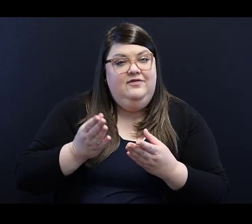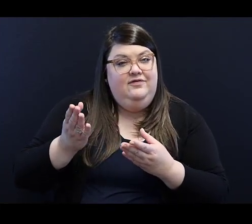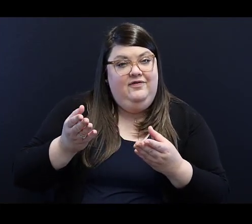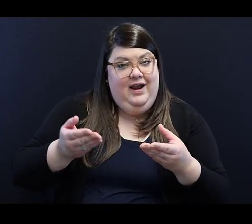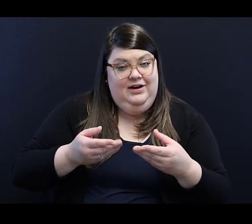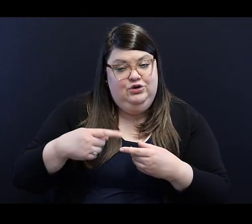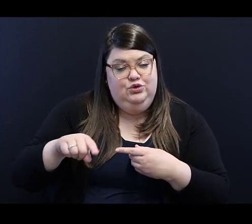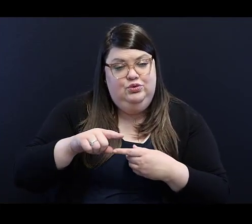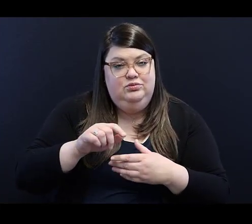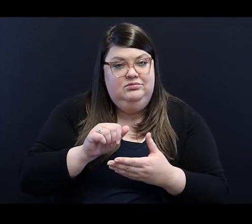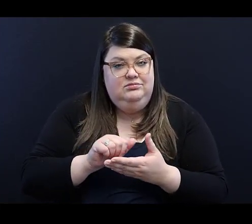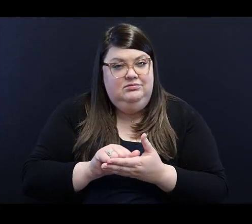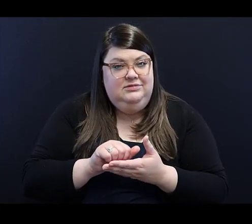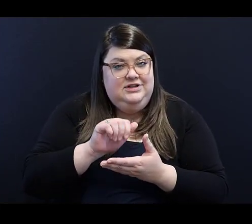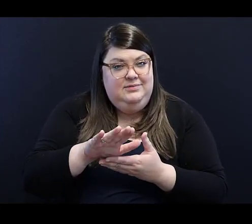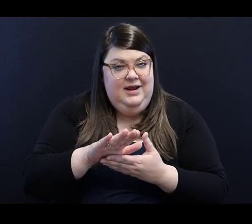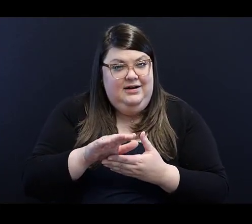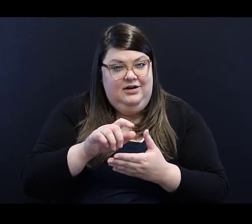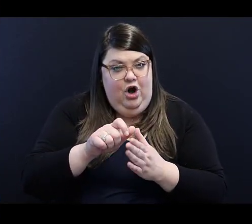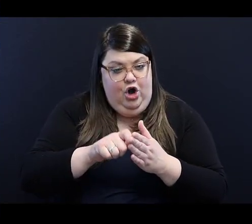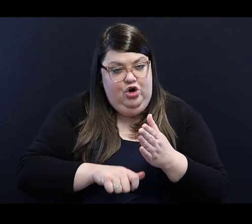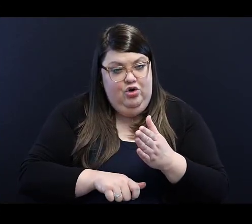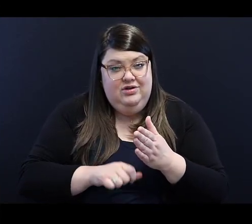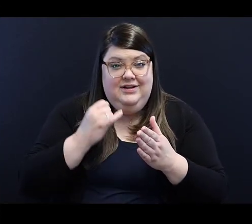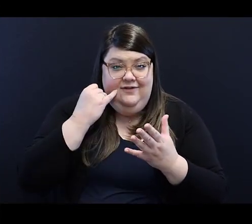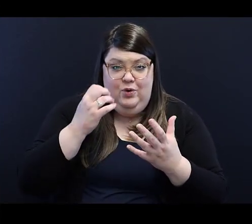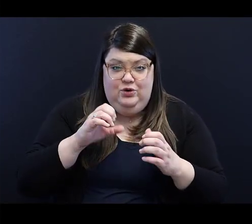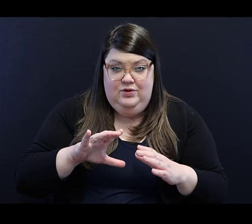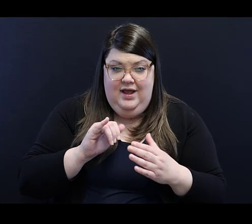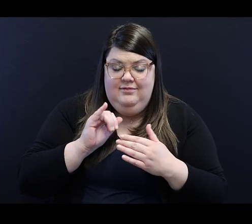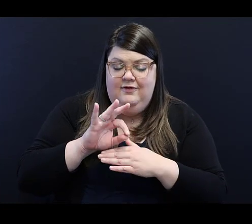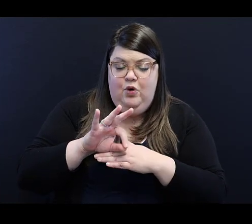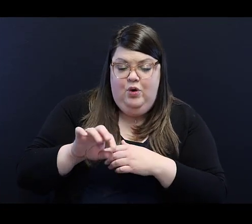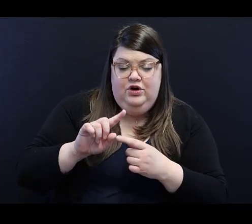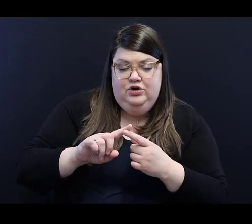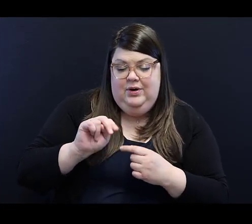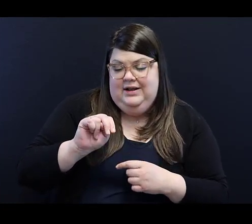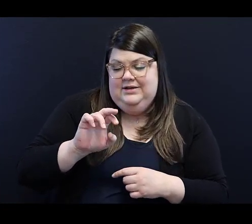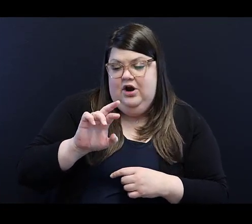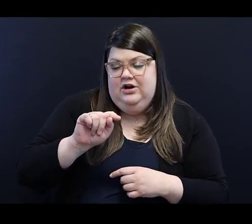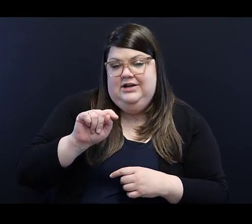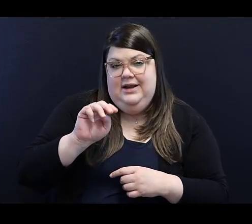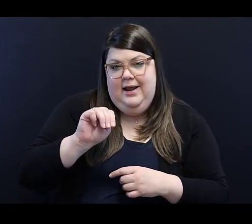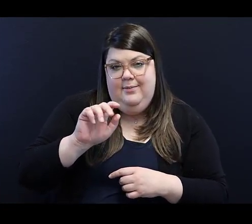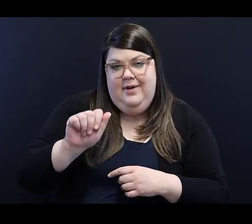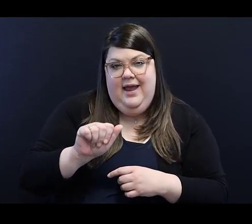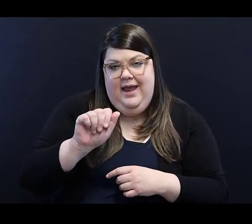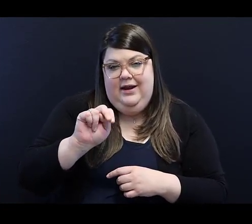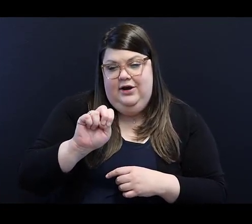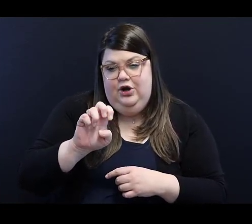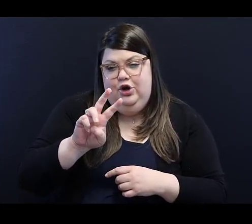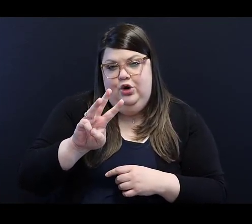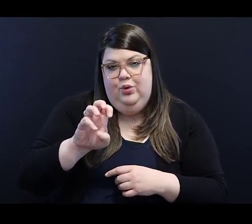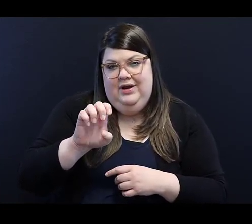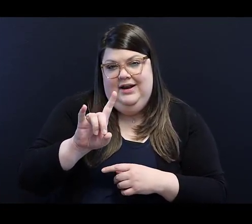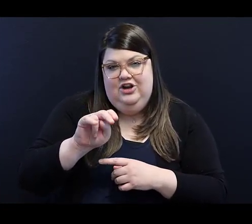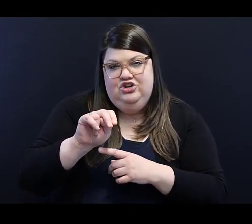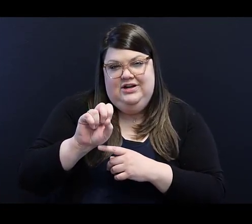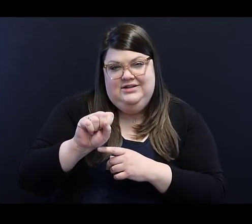you wish to submit an article, please forward it to ncrtm@neweditions.net. When crafting articles,